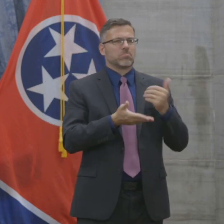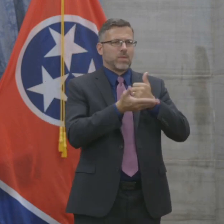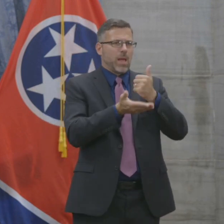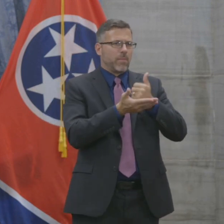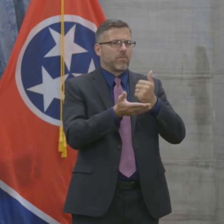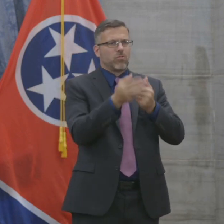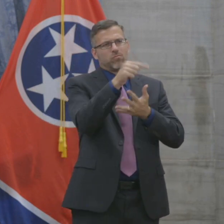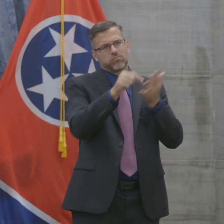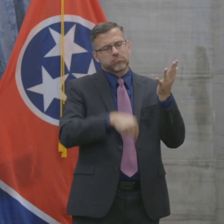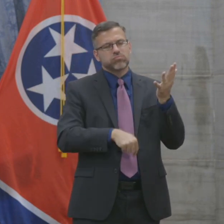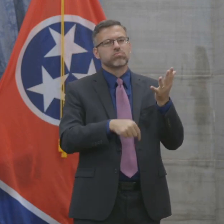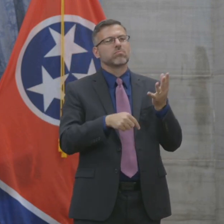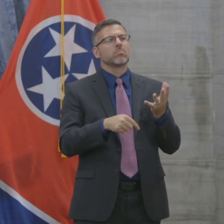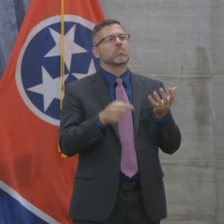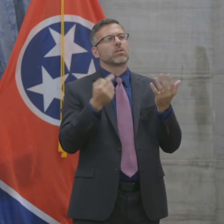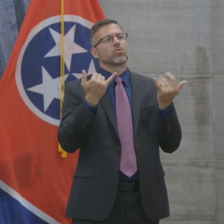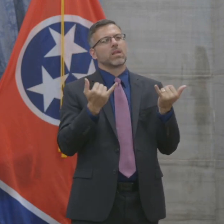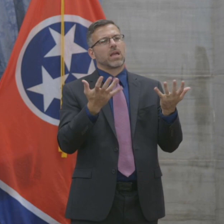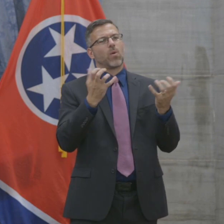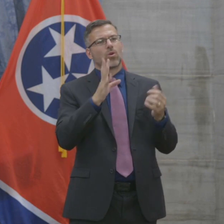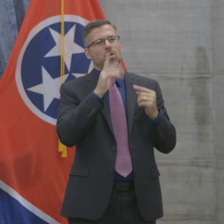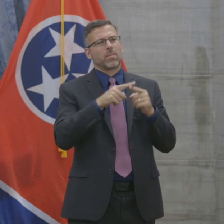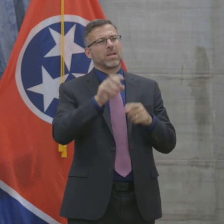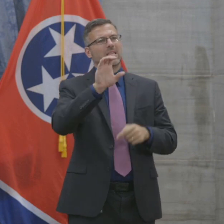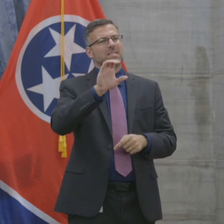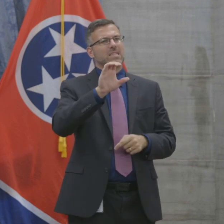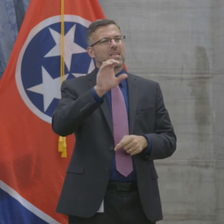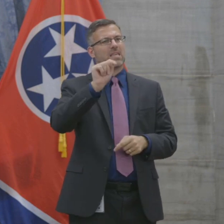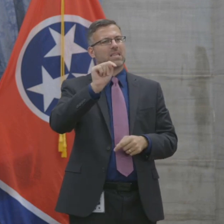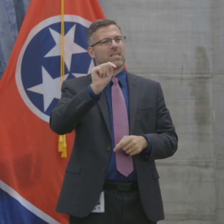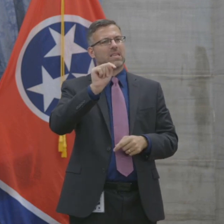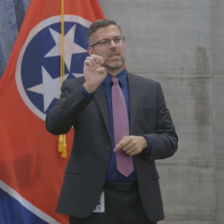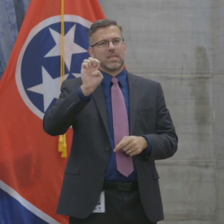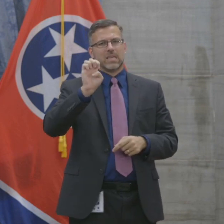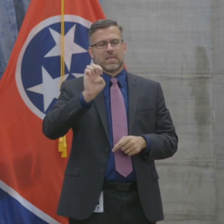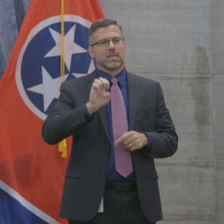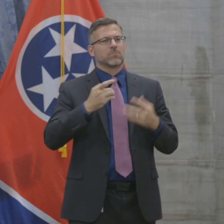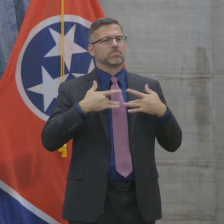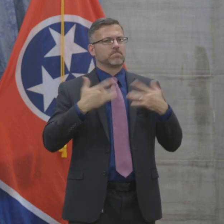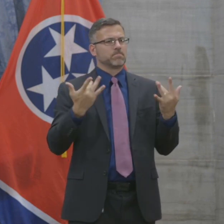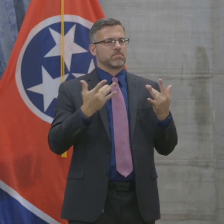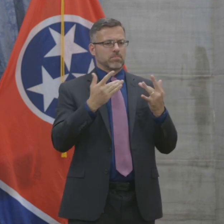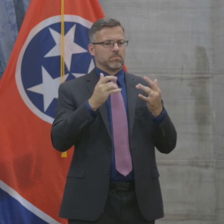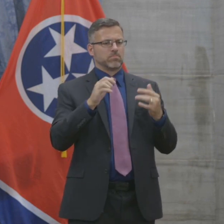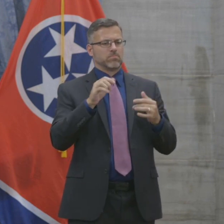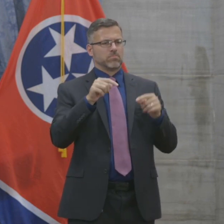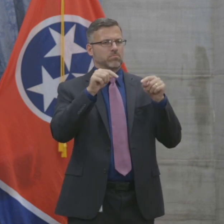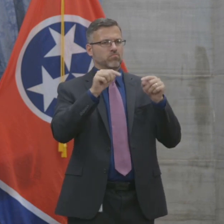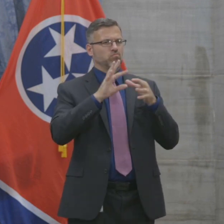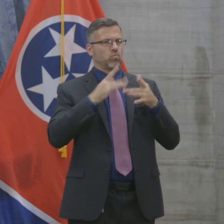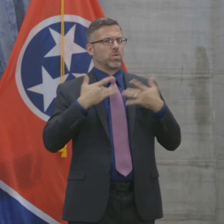students and staff to log on to for additional security. In partnership with TBI the department will provide guidance